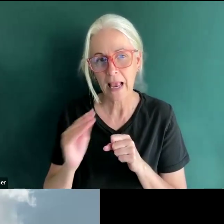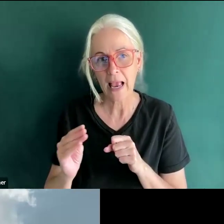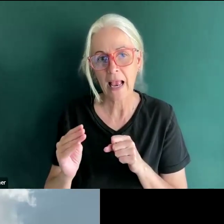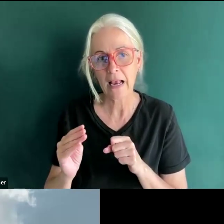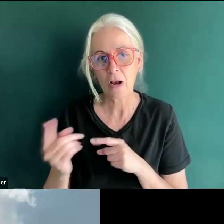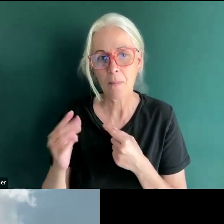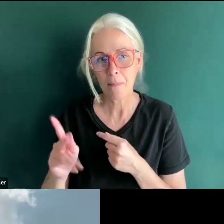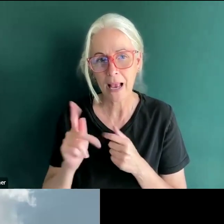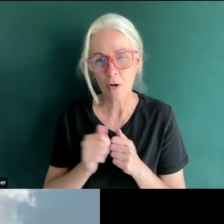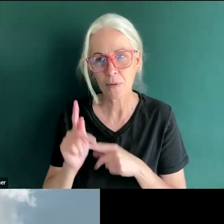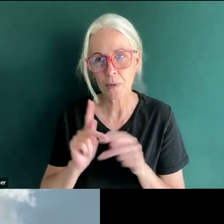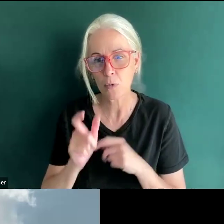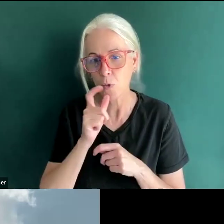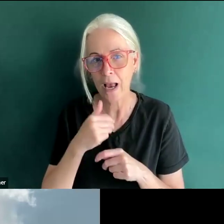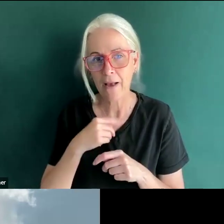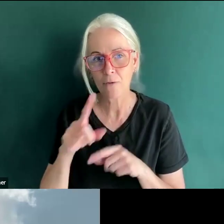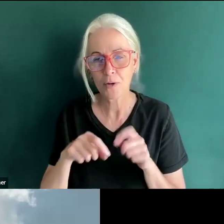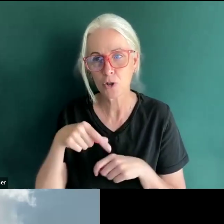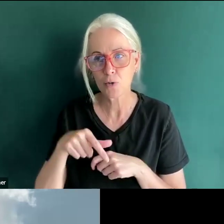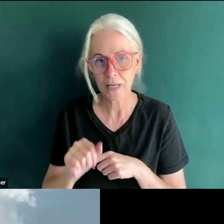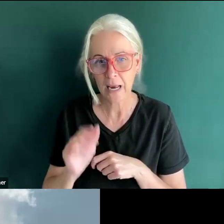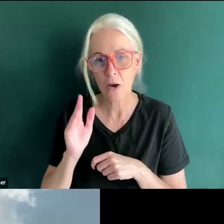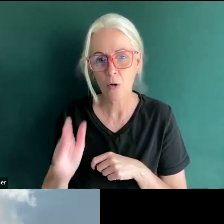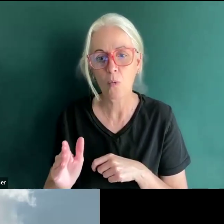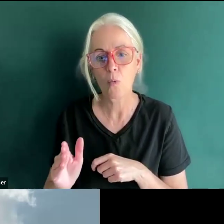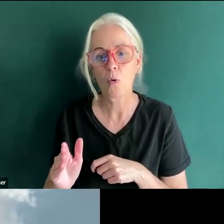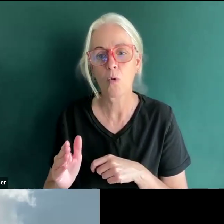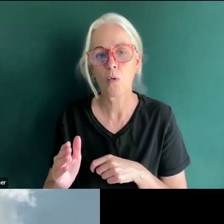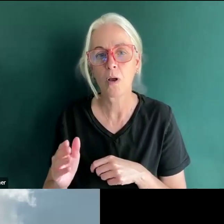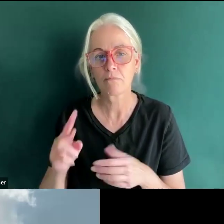back with folks who added questions in Q&A, and we'll comb through our chat as well to